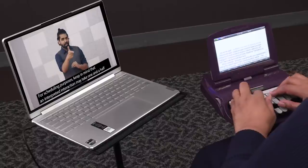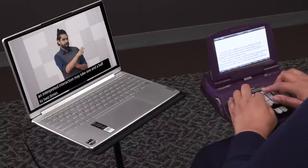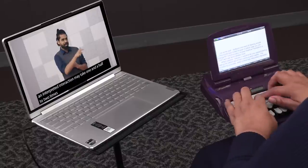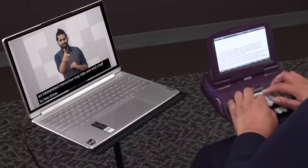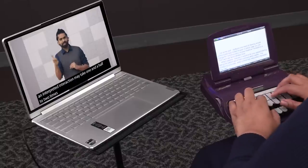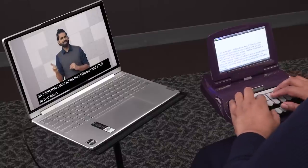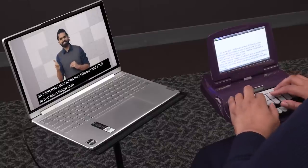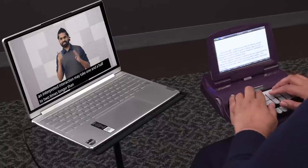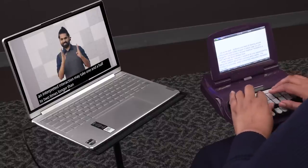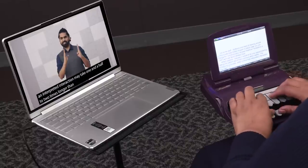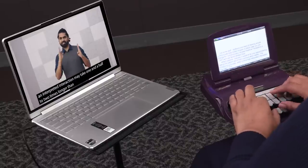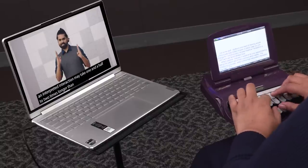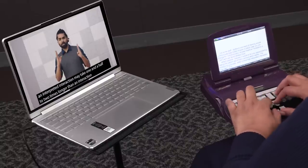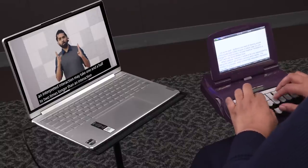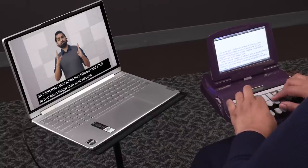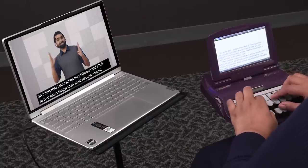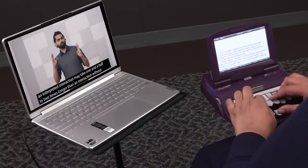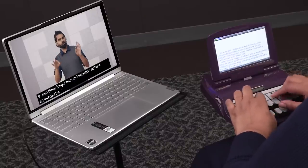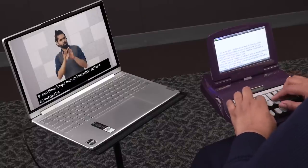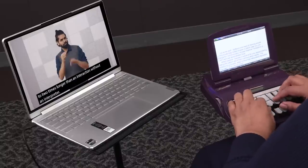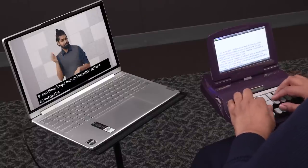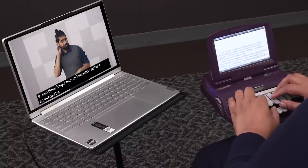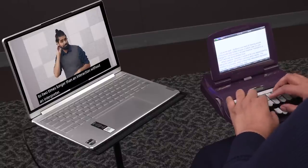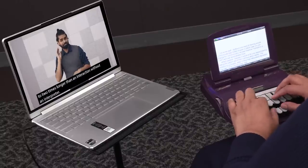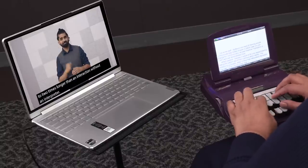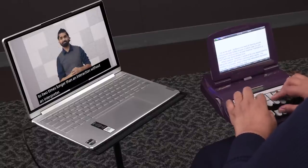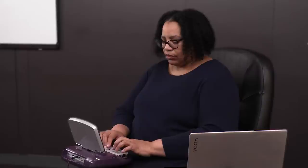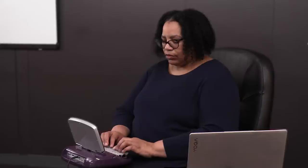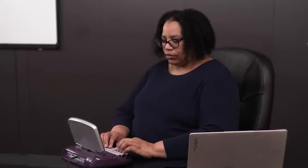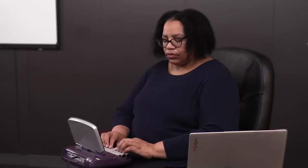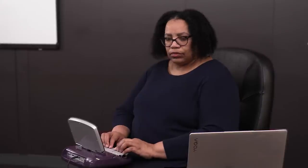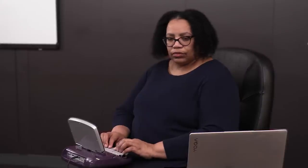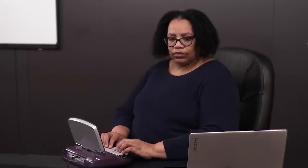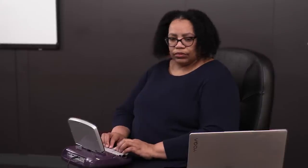a half to two times longer than an interaction without an interpreter.